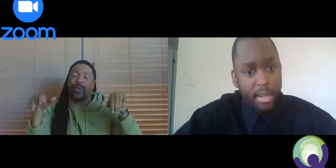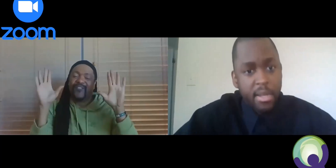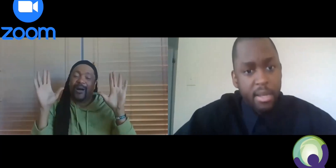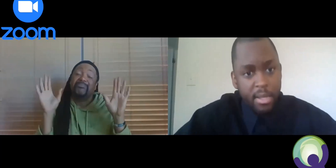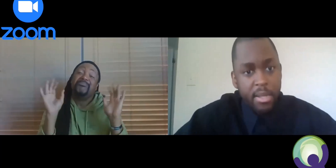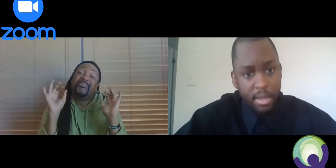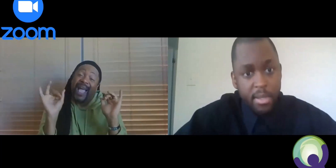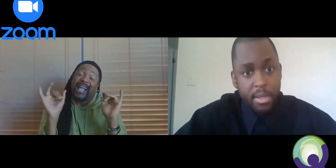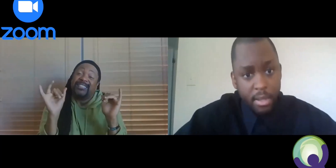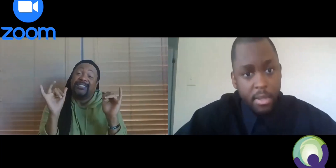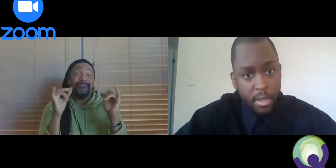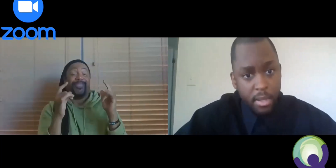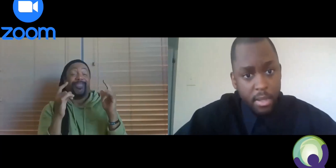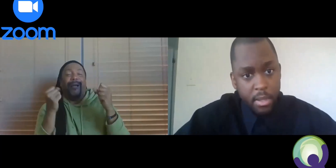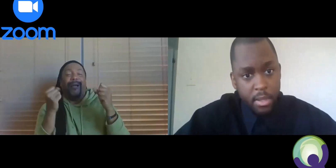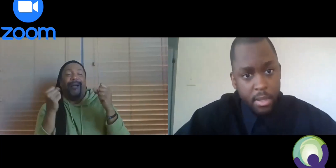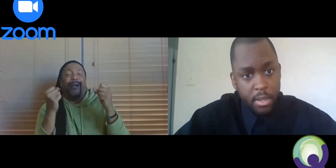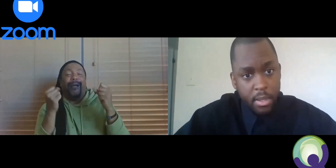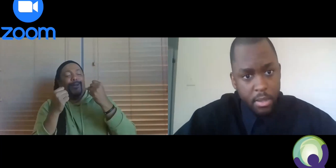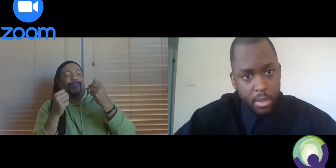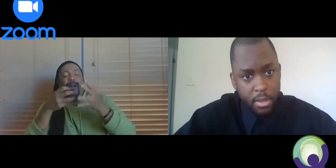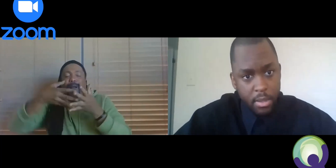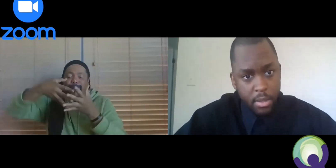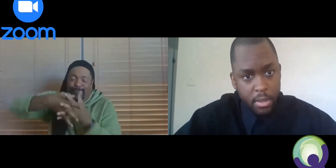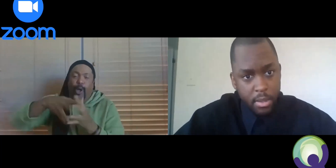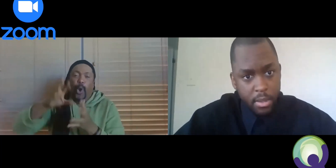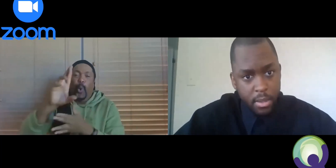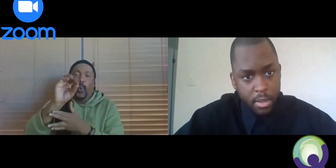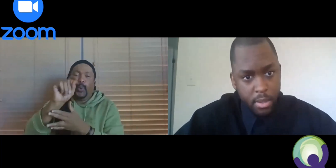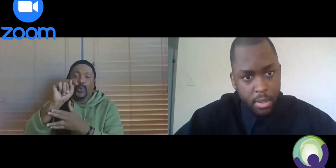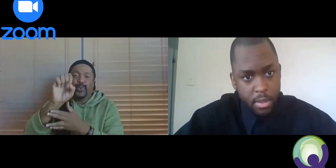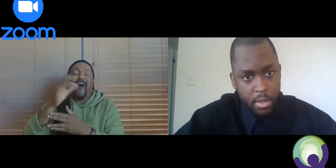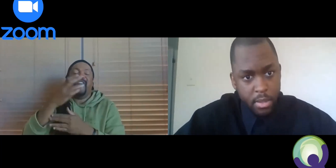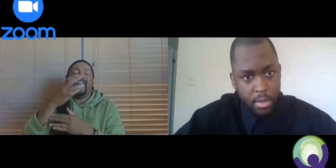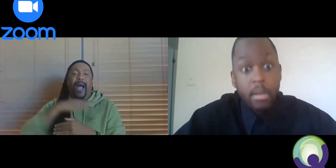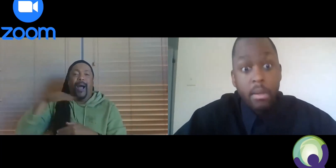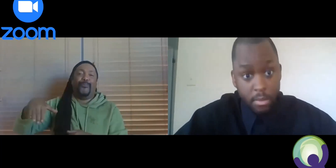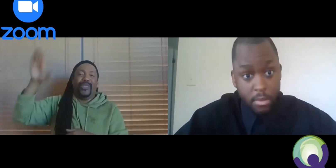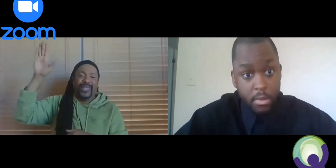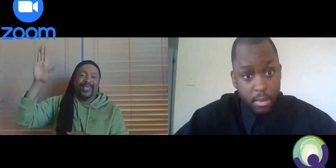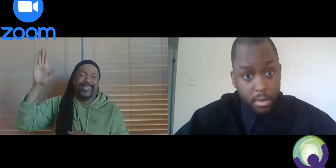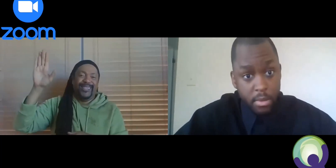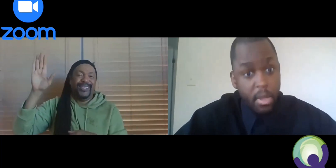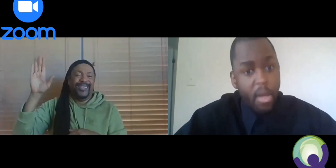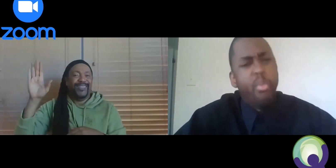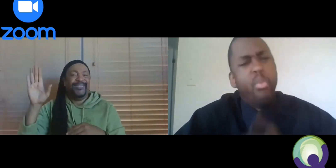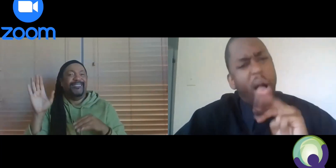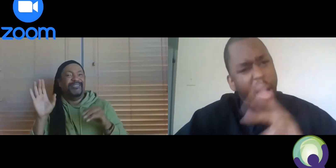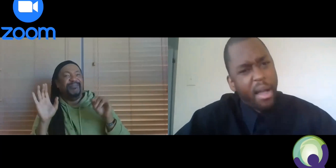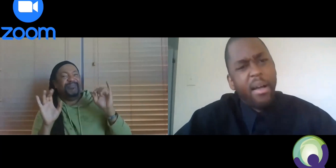So I continue, don’t give up, that is rooted in me from my upbringing.